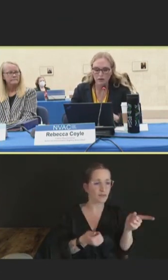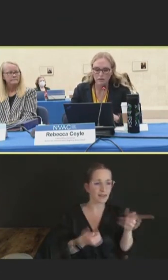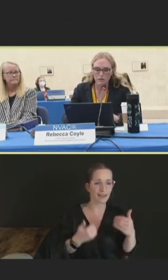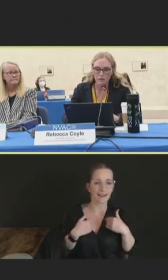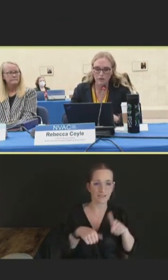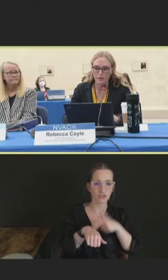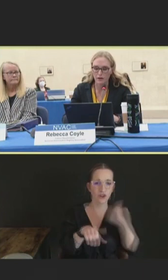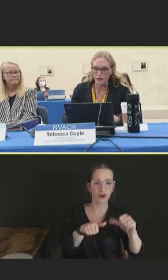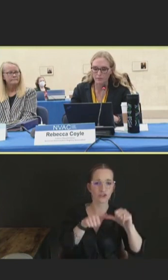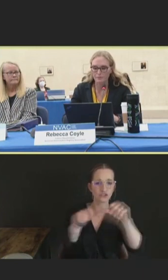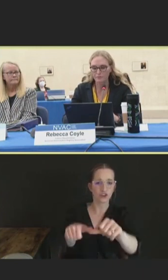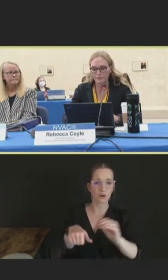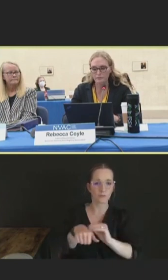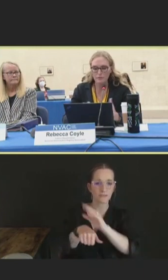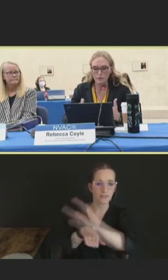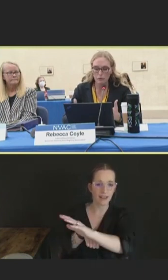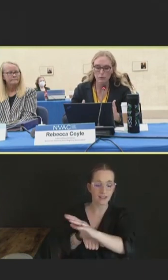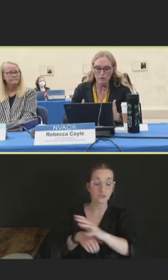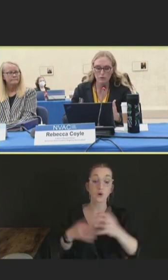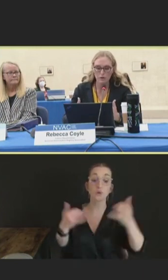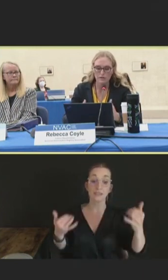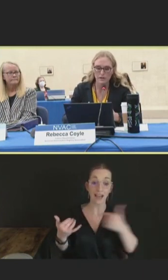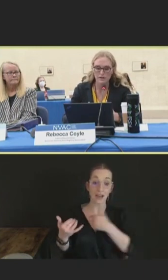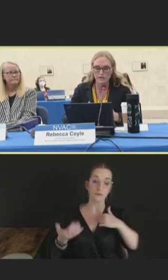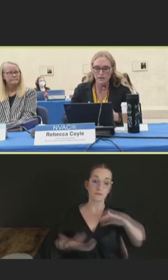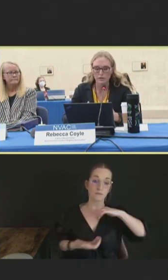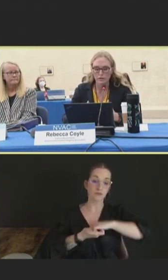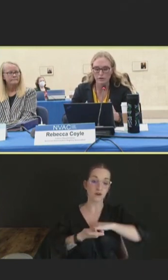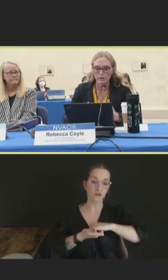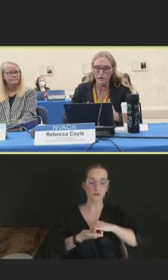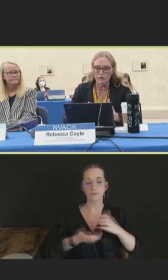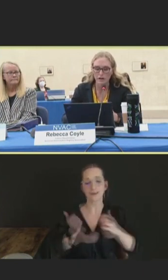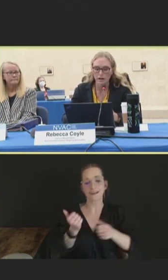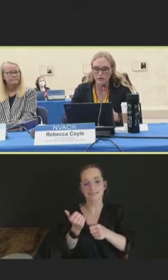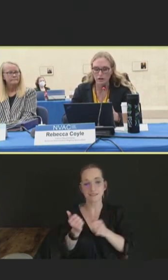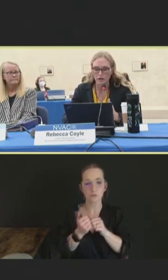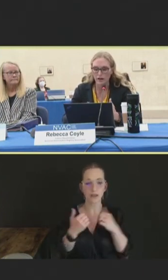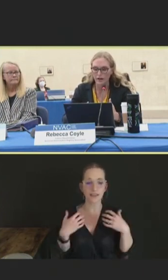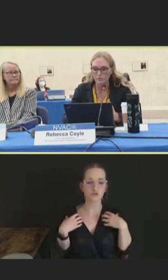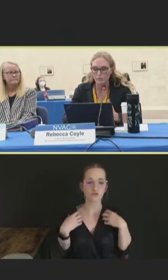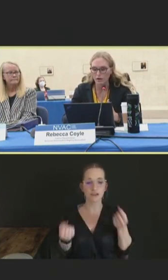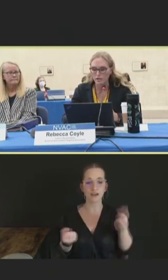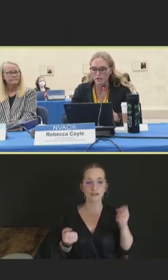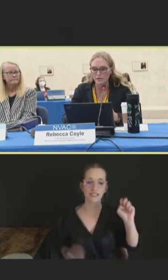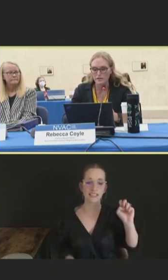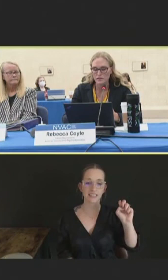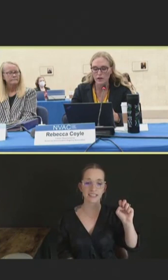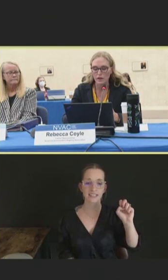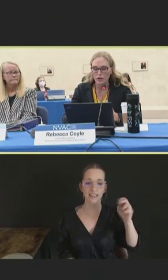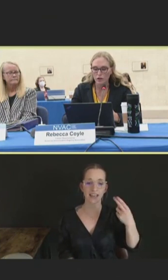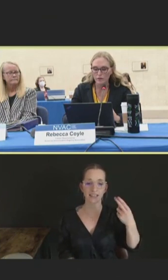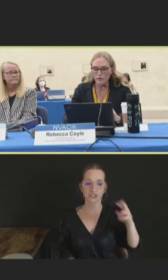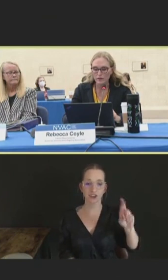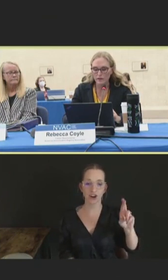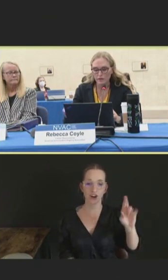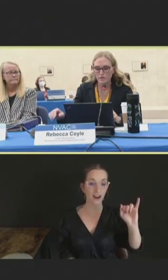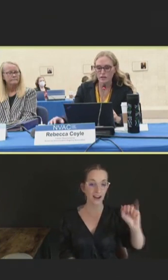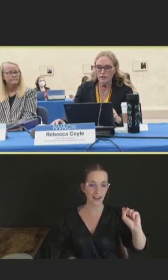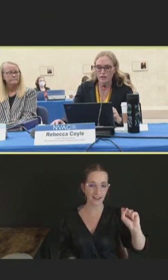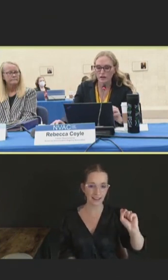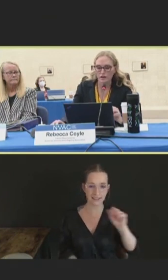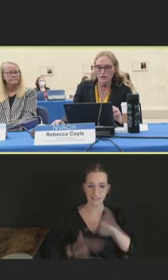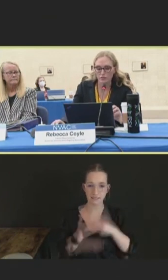partnered with -- we're assisting with the recover HER-IIS project. And this is really leveraging the